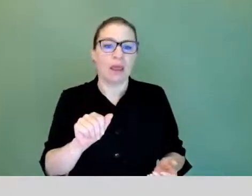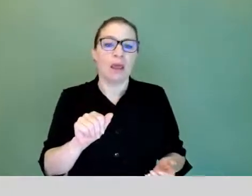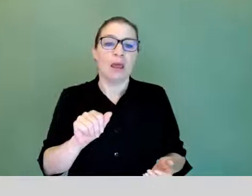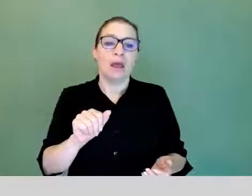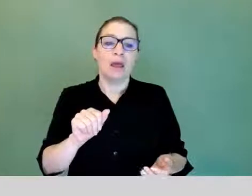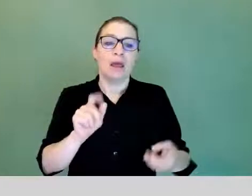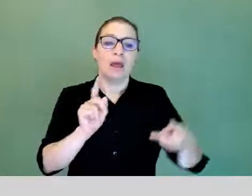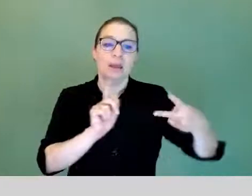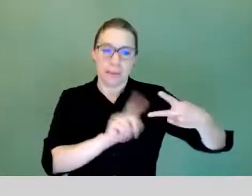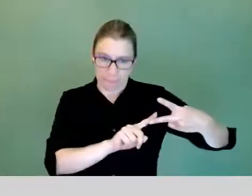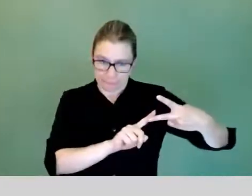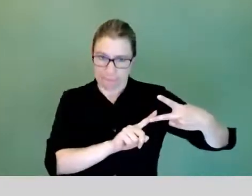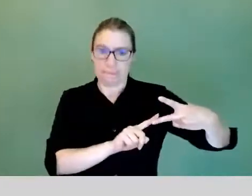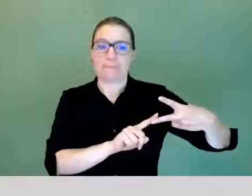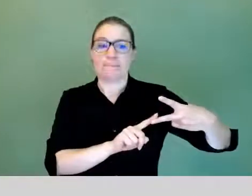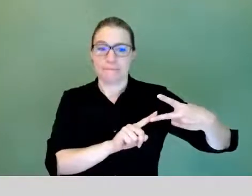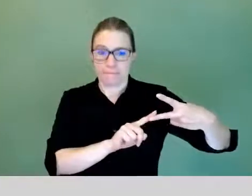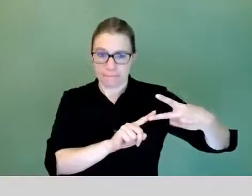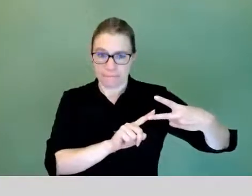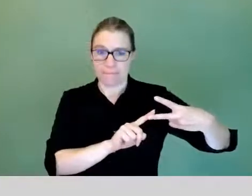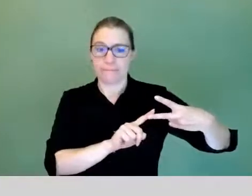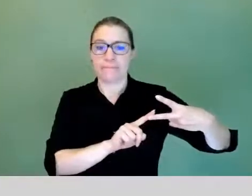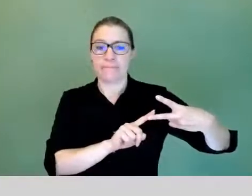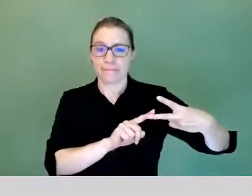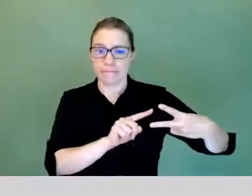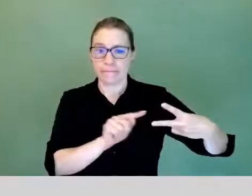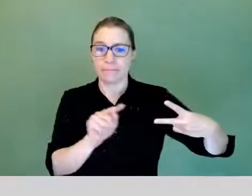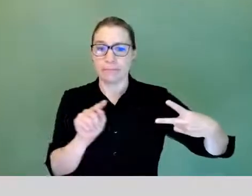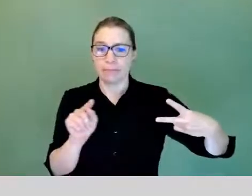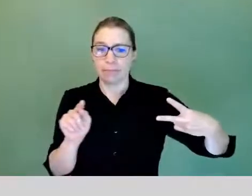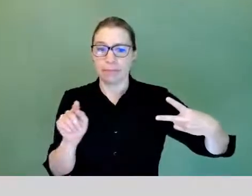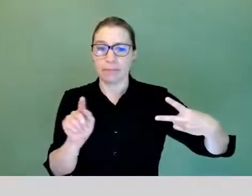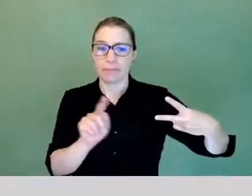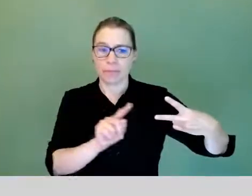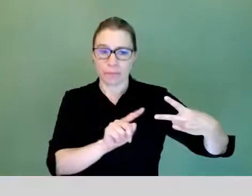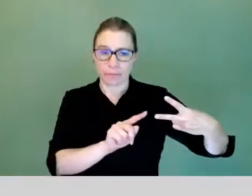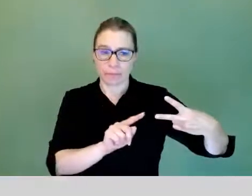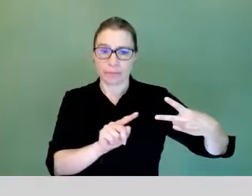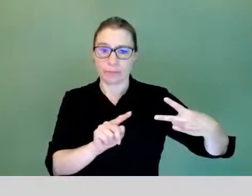Then disable web server directory listing and ensure file metadata and backup files